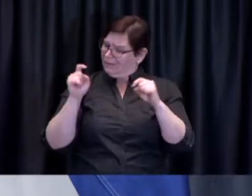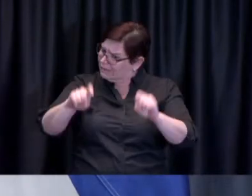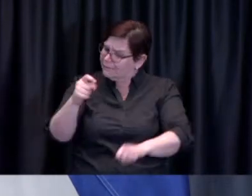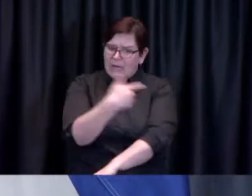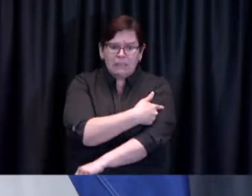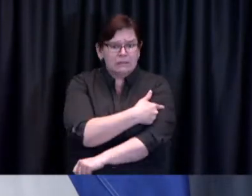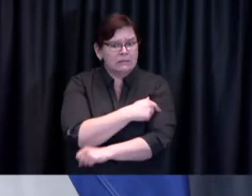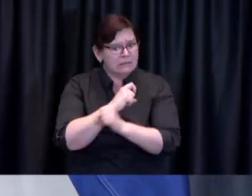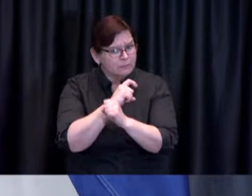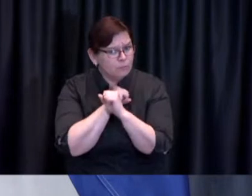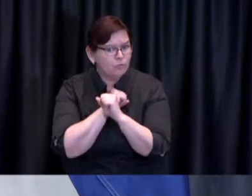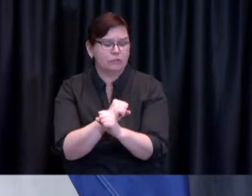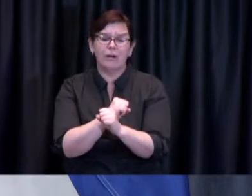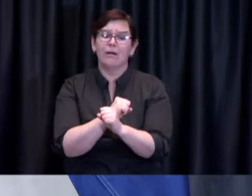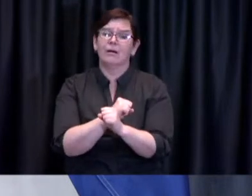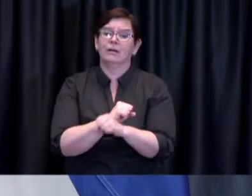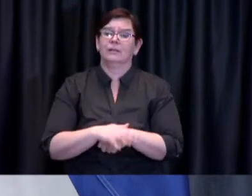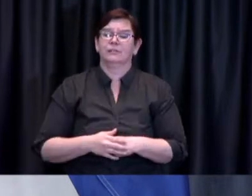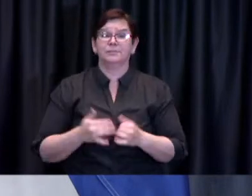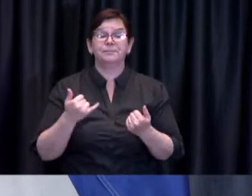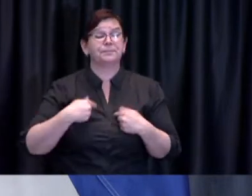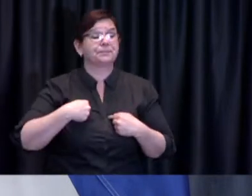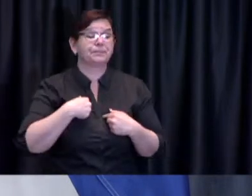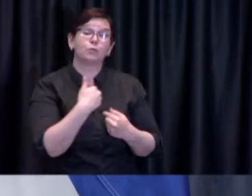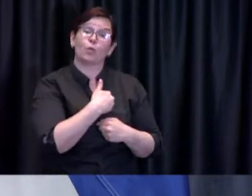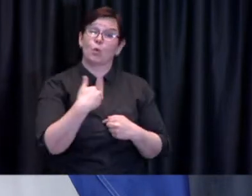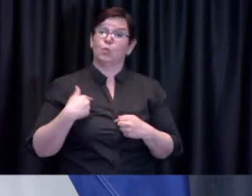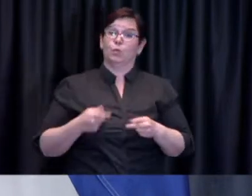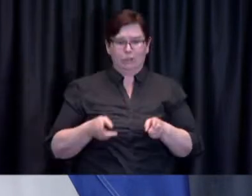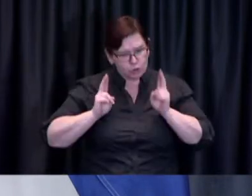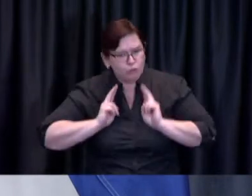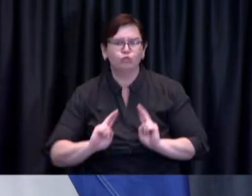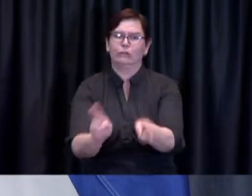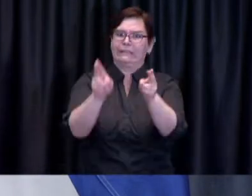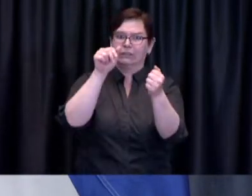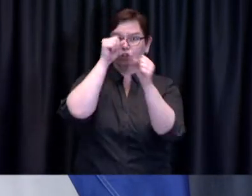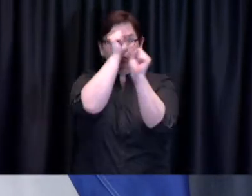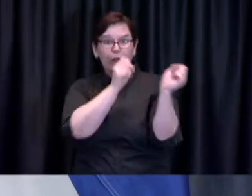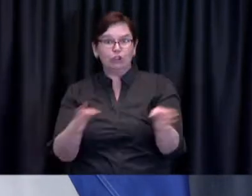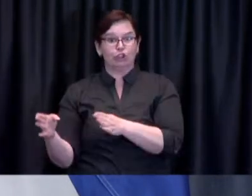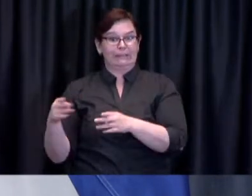strategy is also continuing and having tremendous success this strategy focuses on getting as much